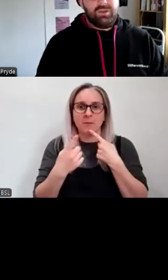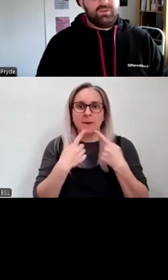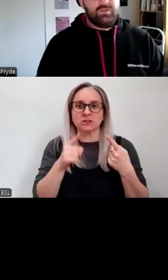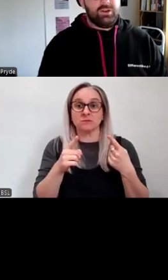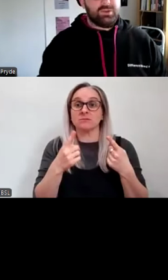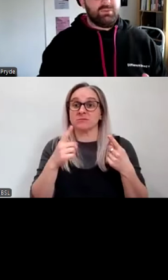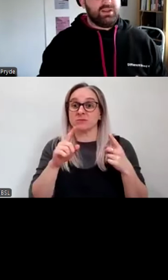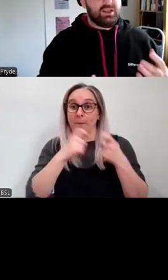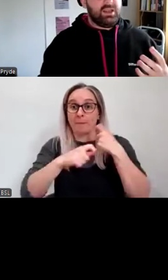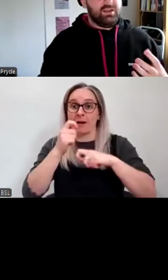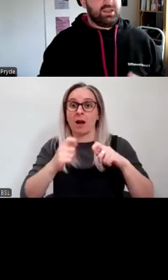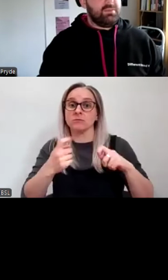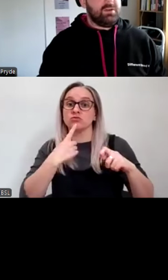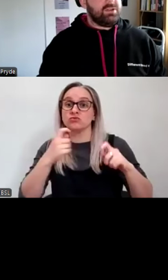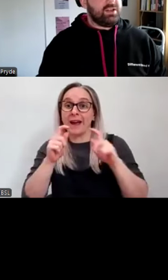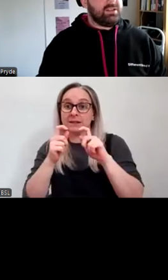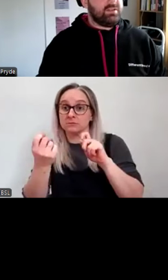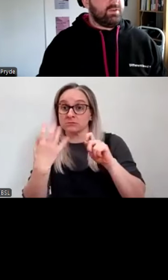It could be on forms when we indicate that email addresses aren't